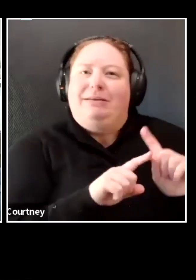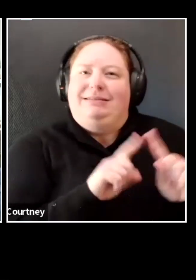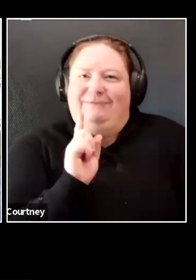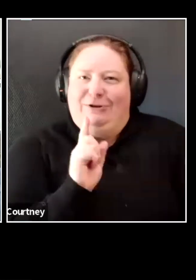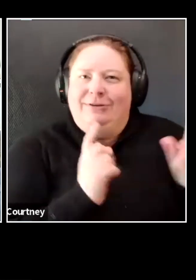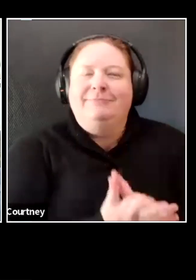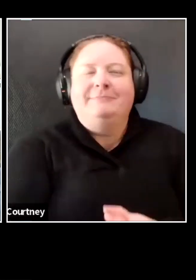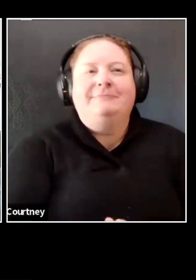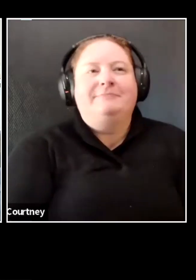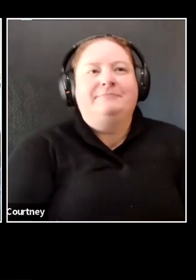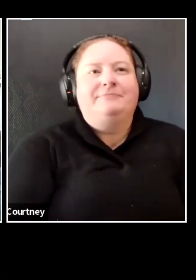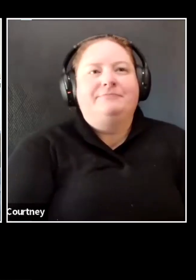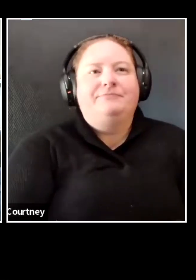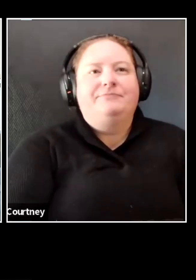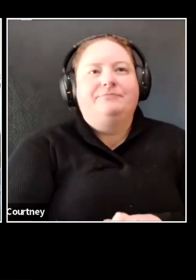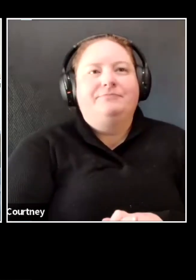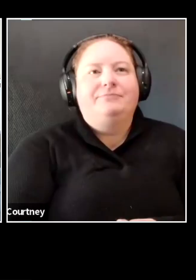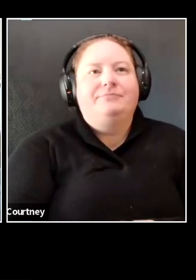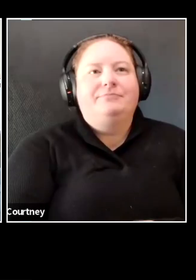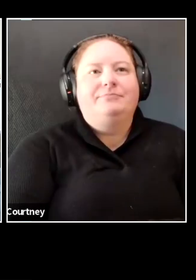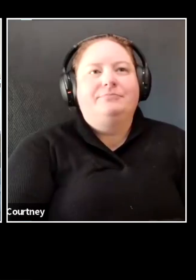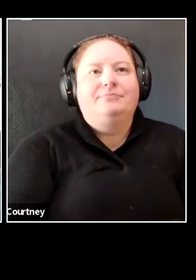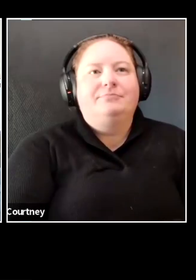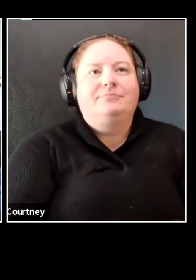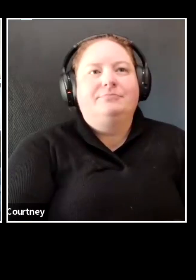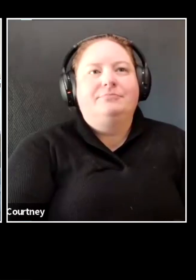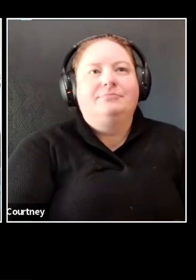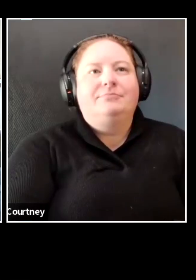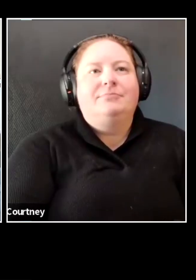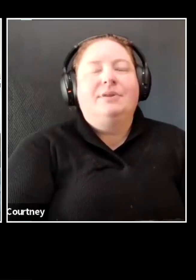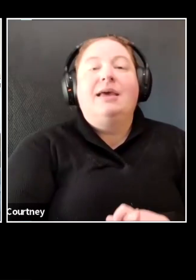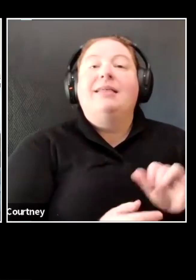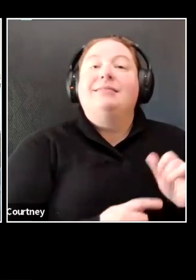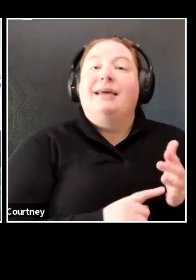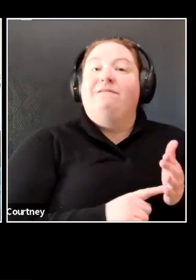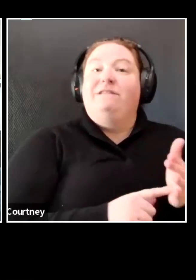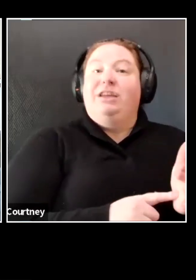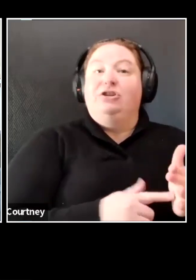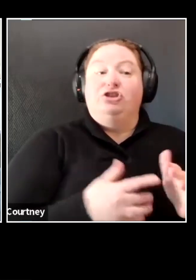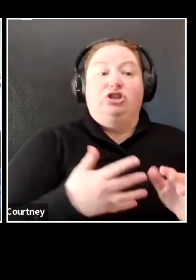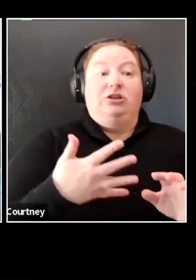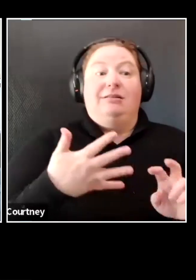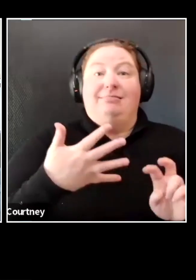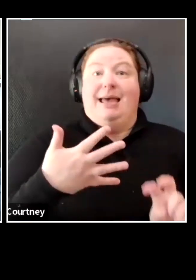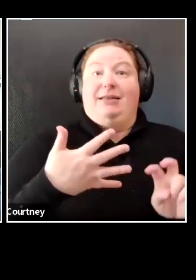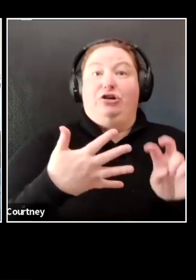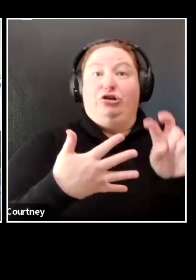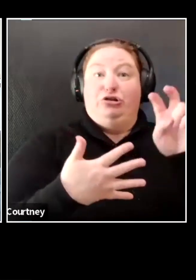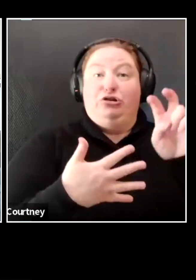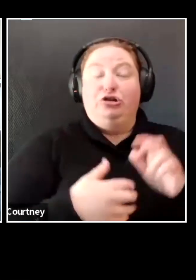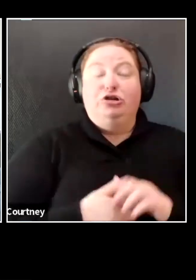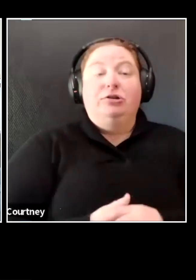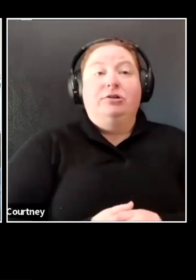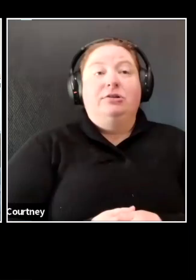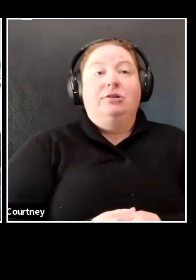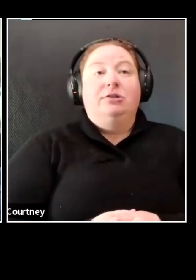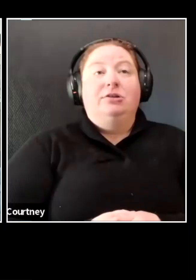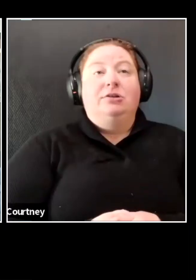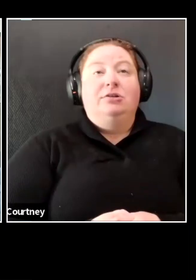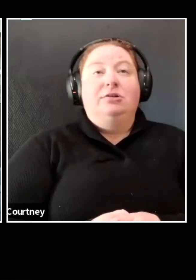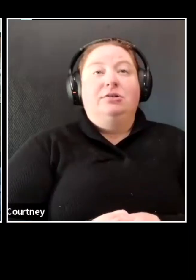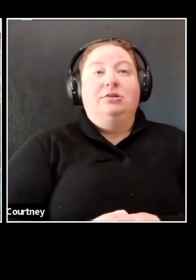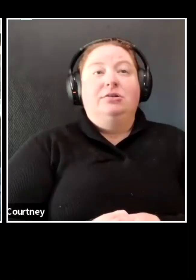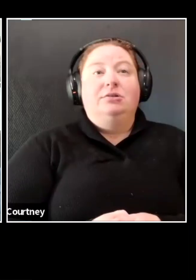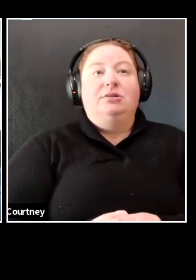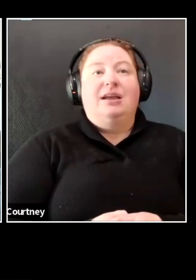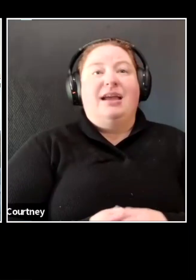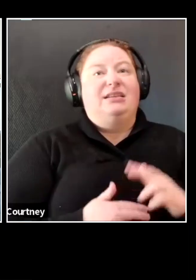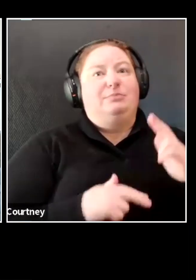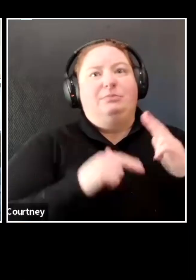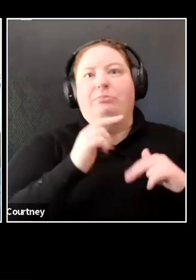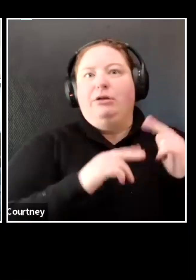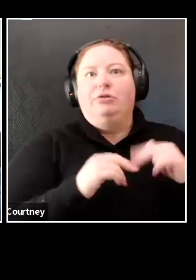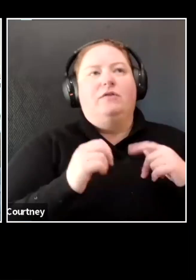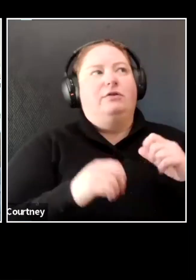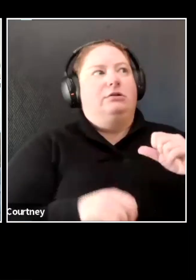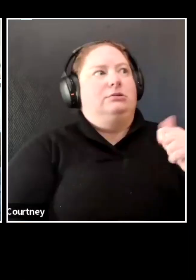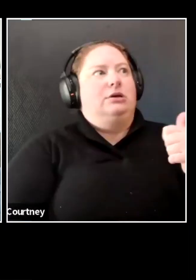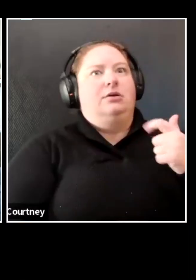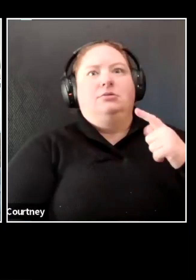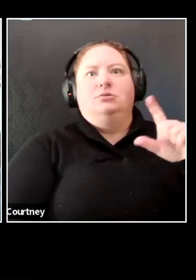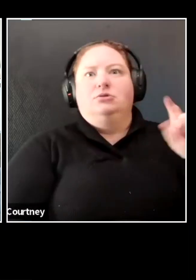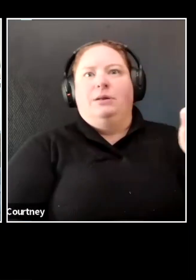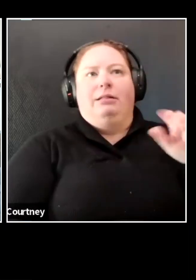like there's that that fish ladder is you know is built h has been built over decades um it has the